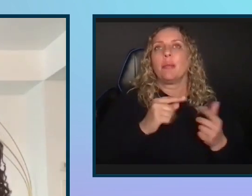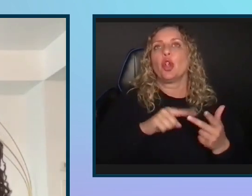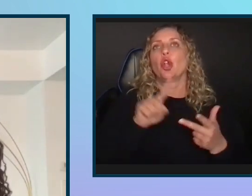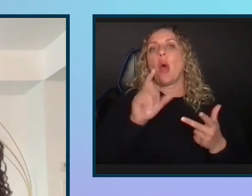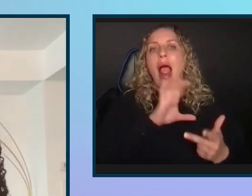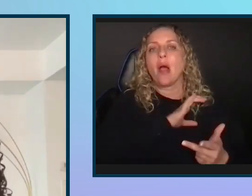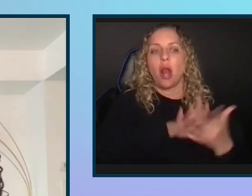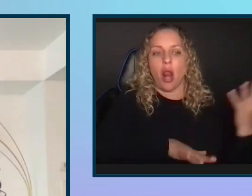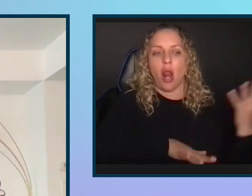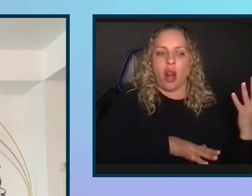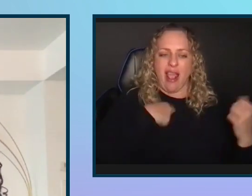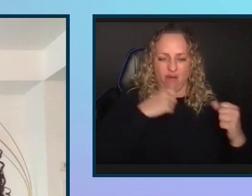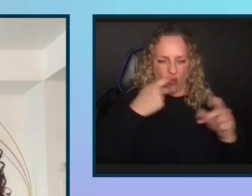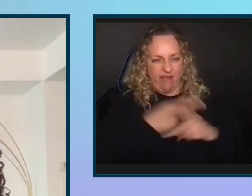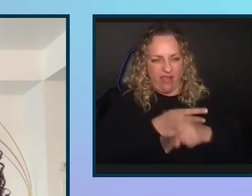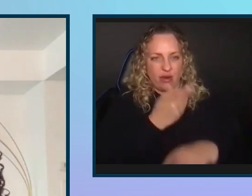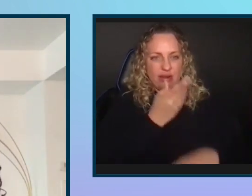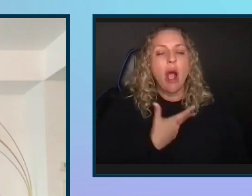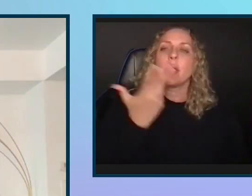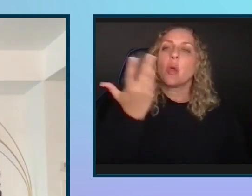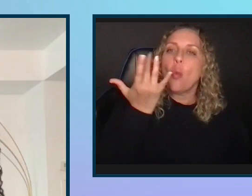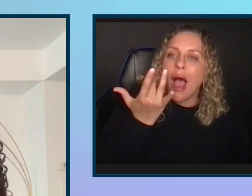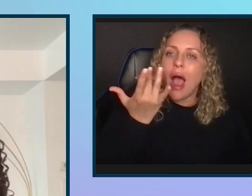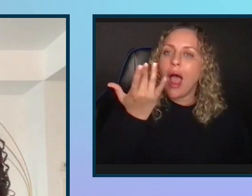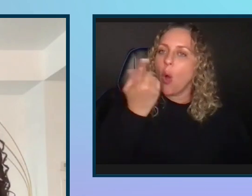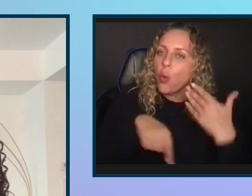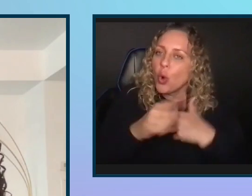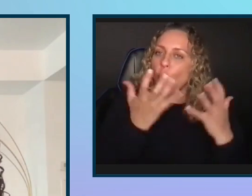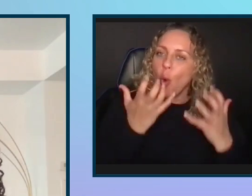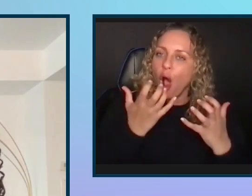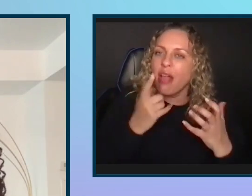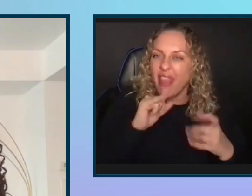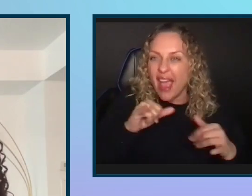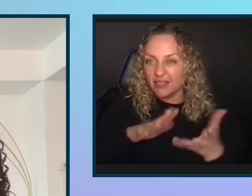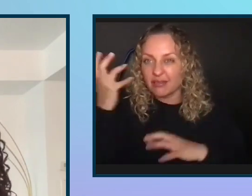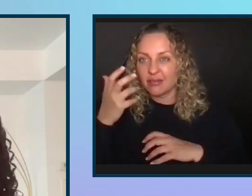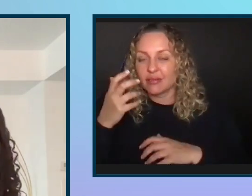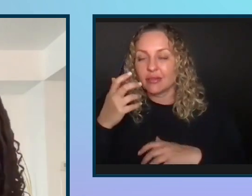So hopefully that helps understand why they're problematic. I think they're overused because almost always